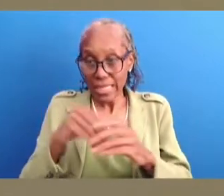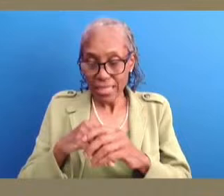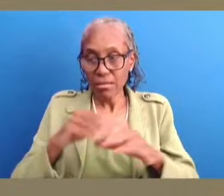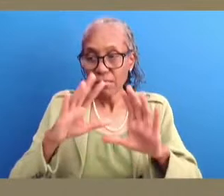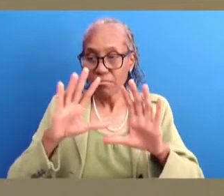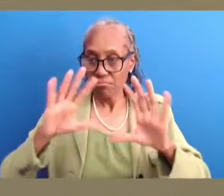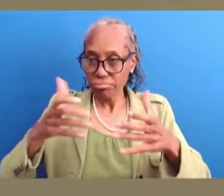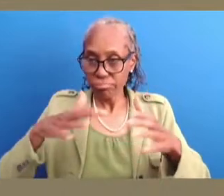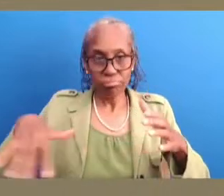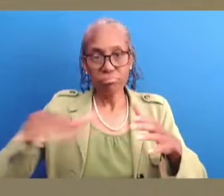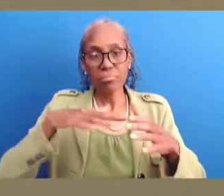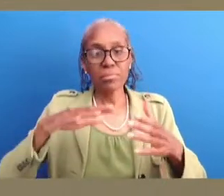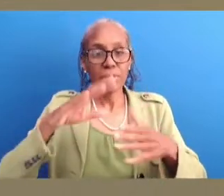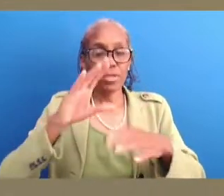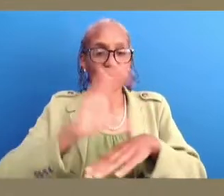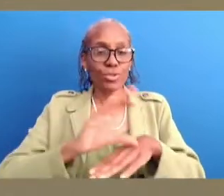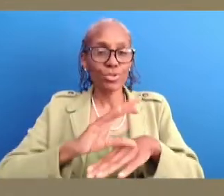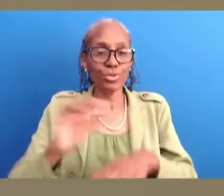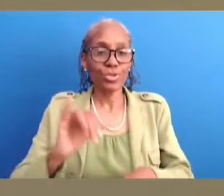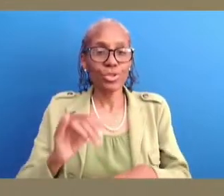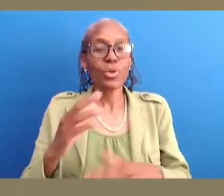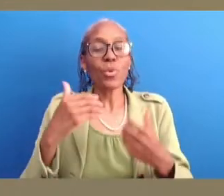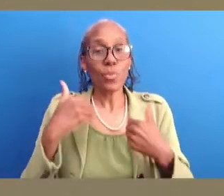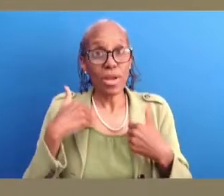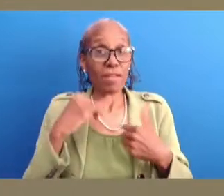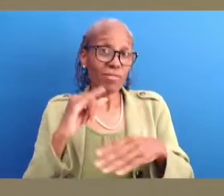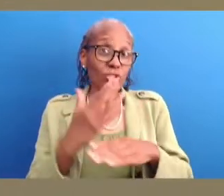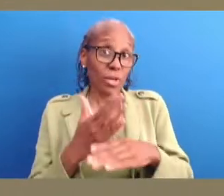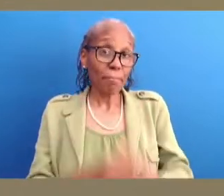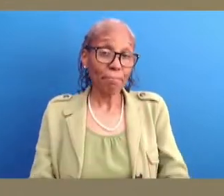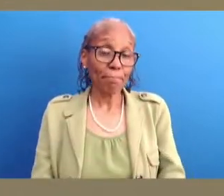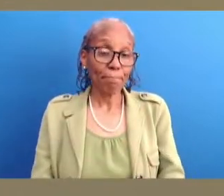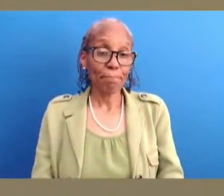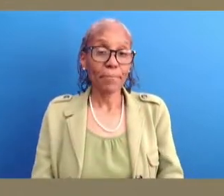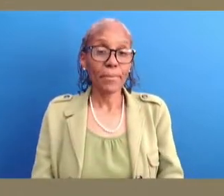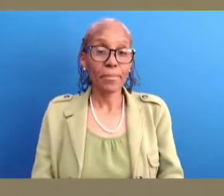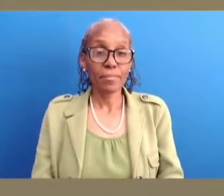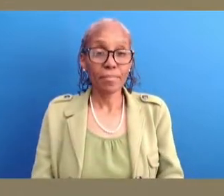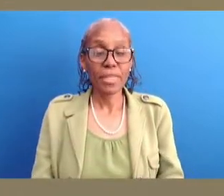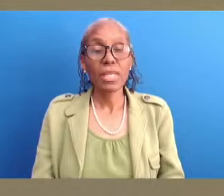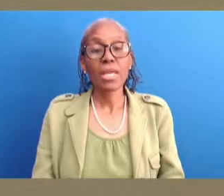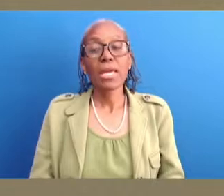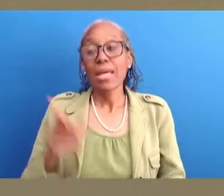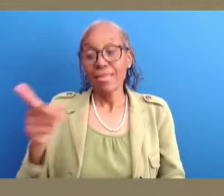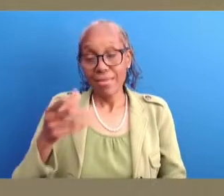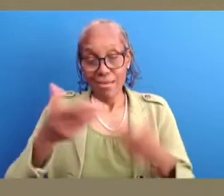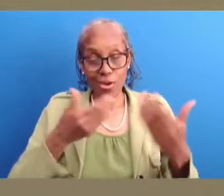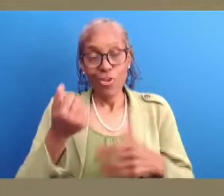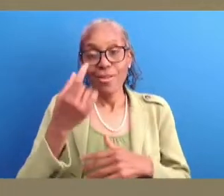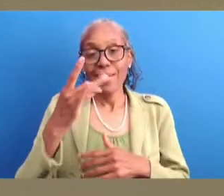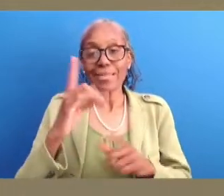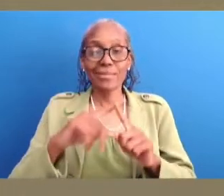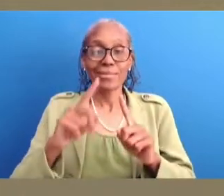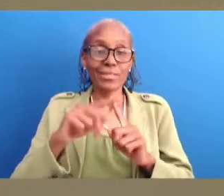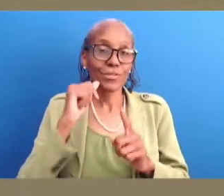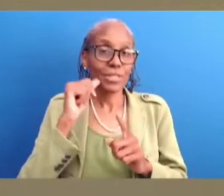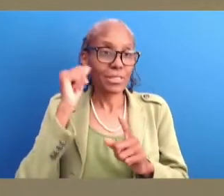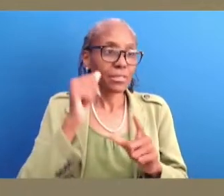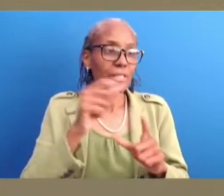SERVE THOSE CHILDREN IN. AND PEOPLE WITHIN THE CONFINES